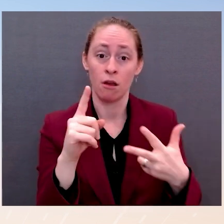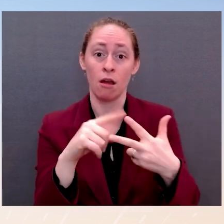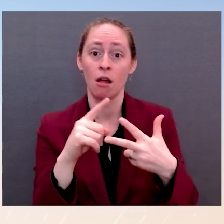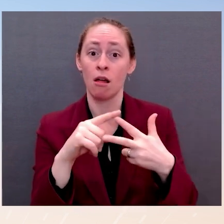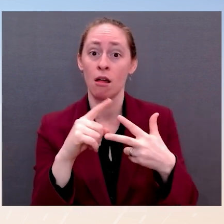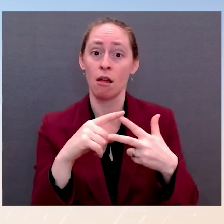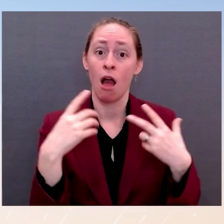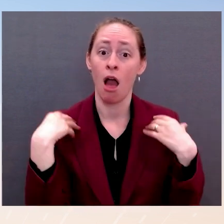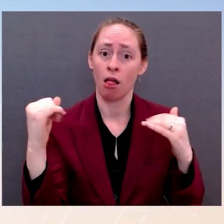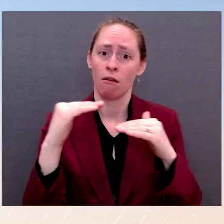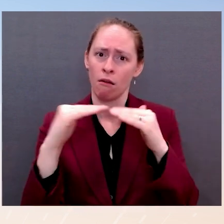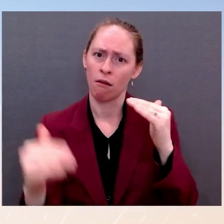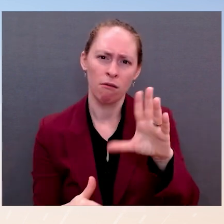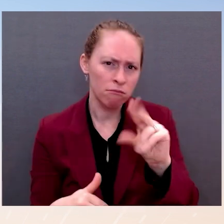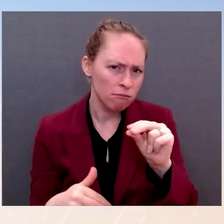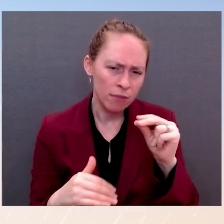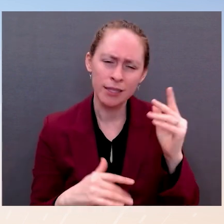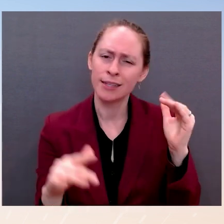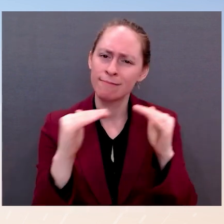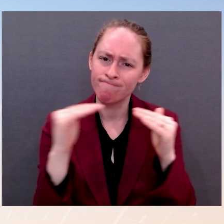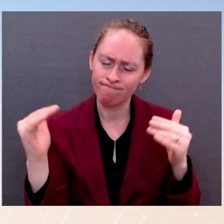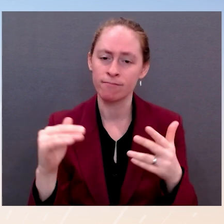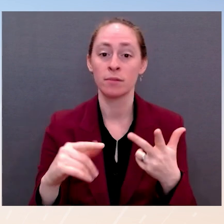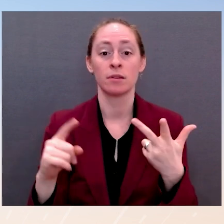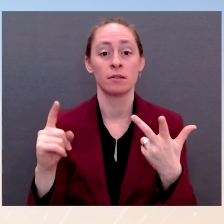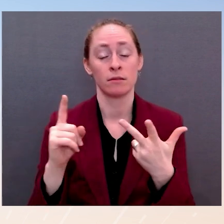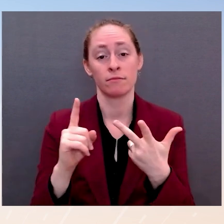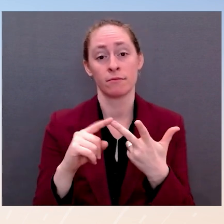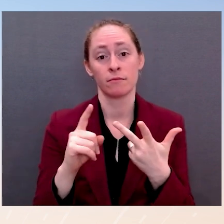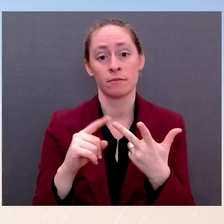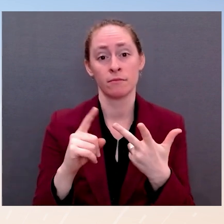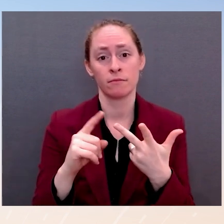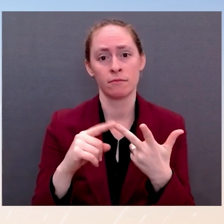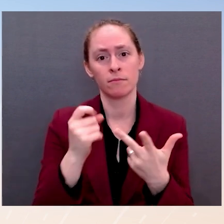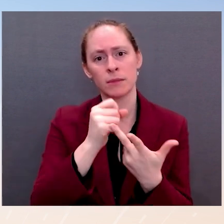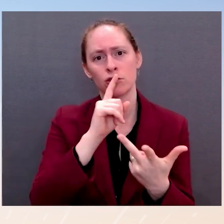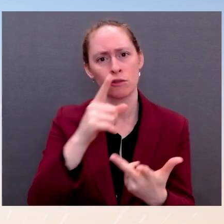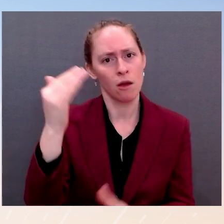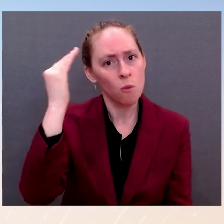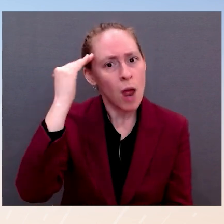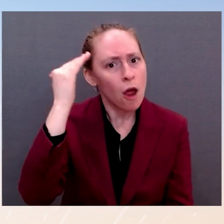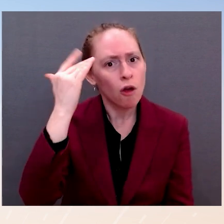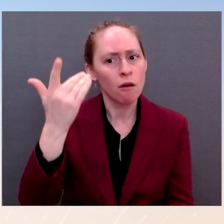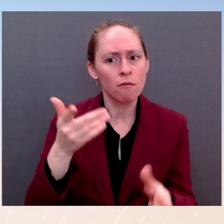and promoting public policy to increase awareness, improve care and increase research